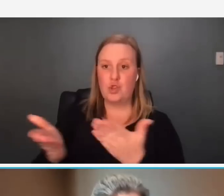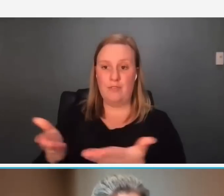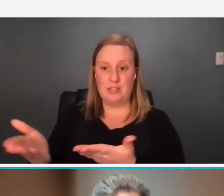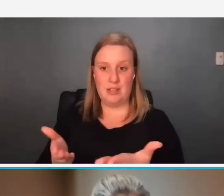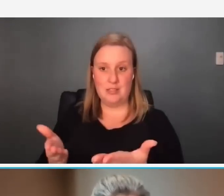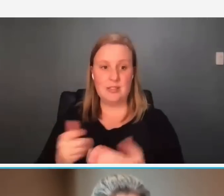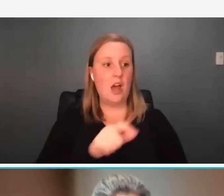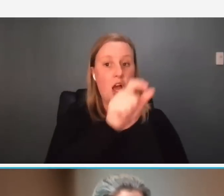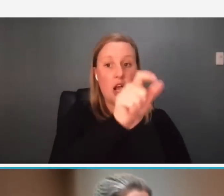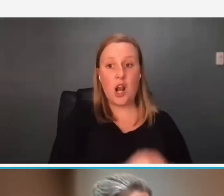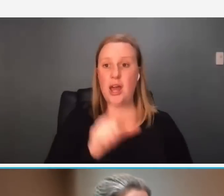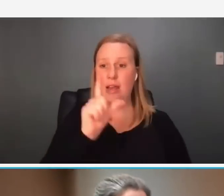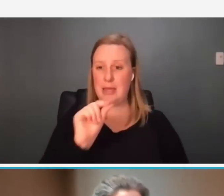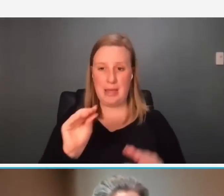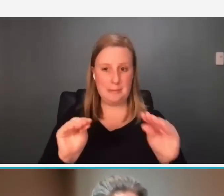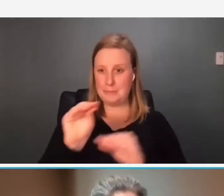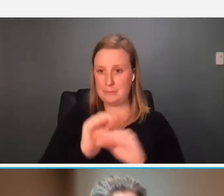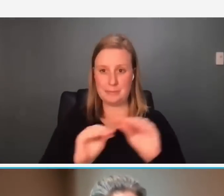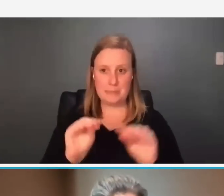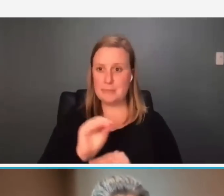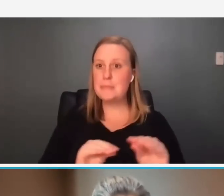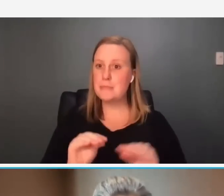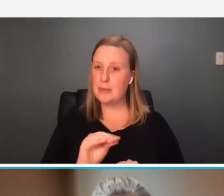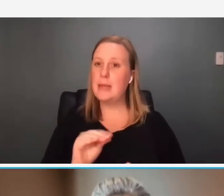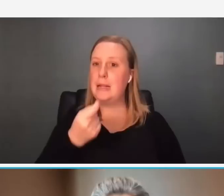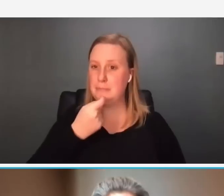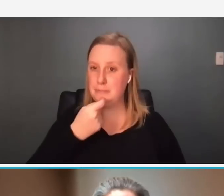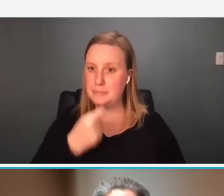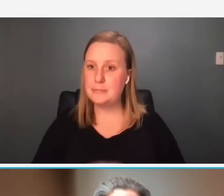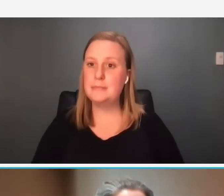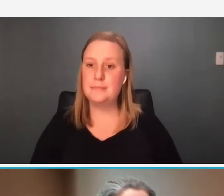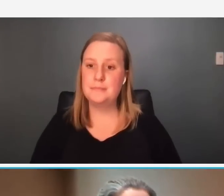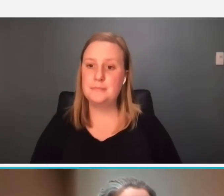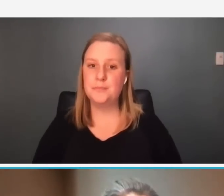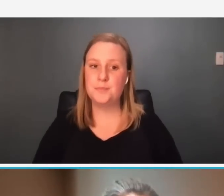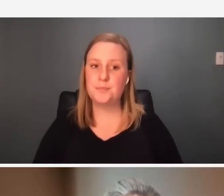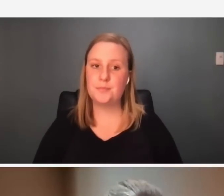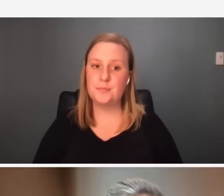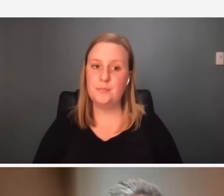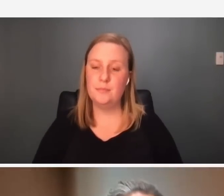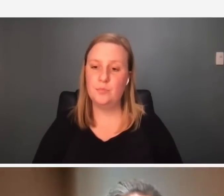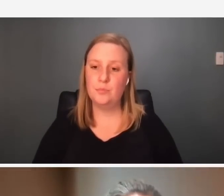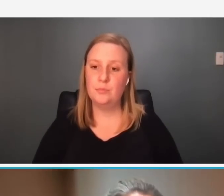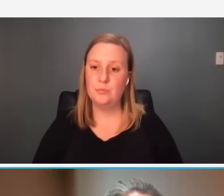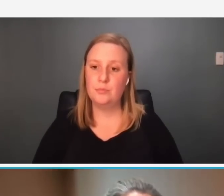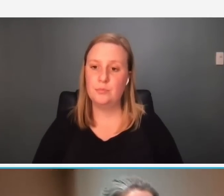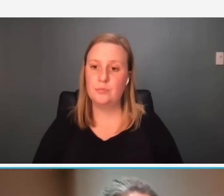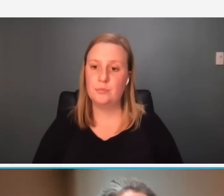swap services around within predetermined categories. People would be able to choose one provider or they